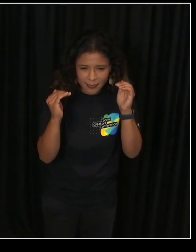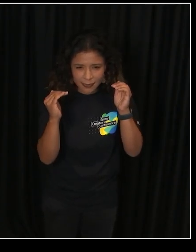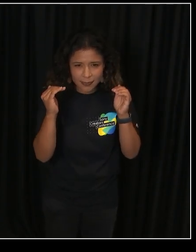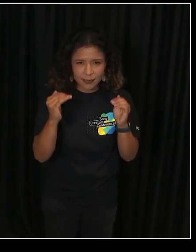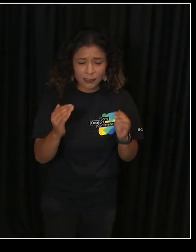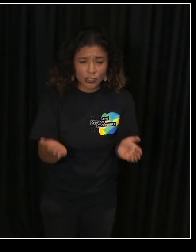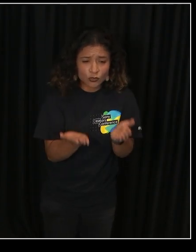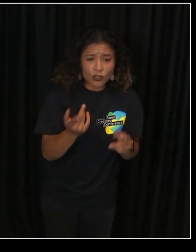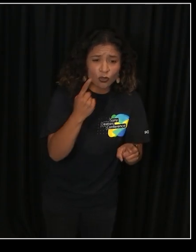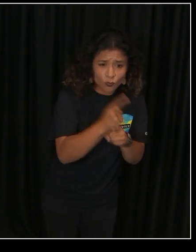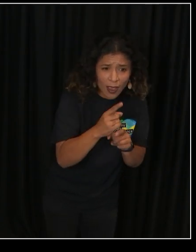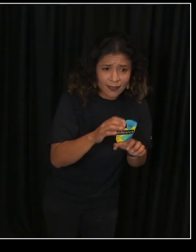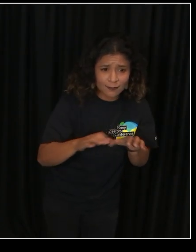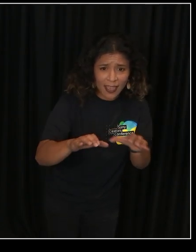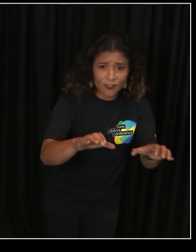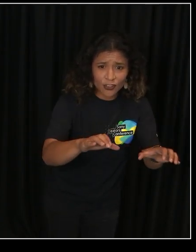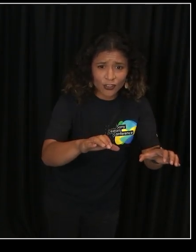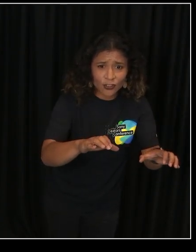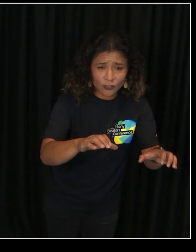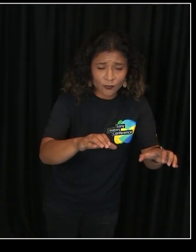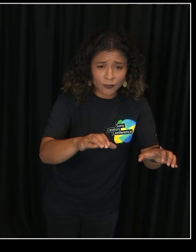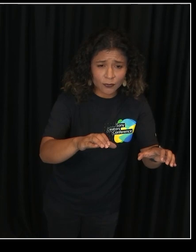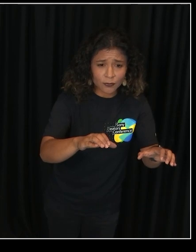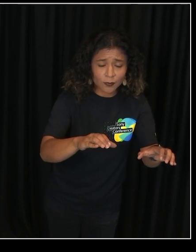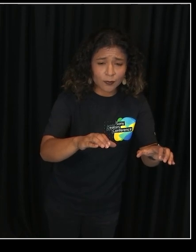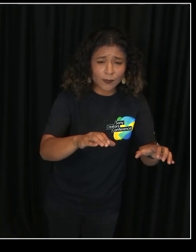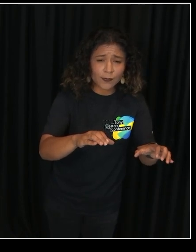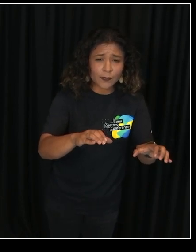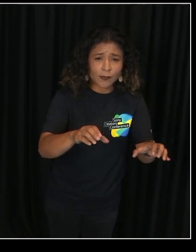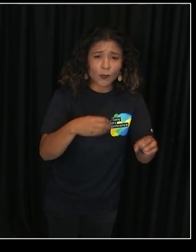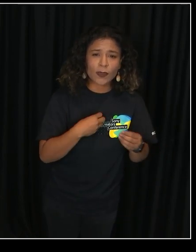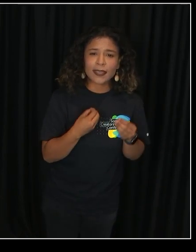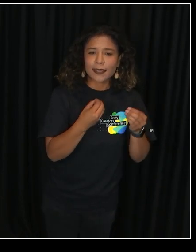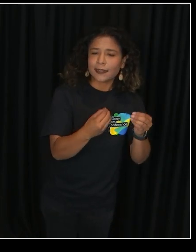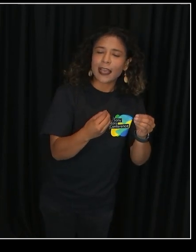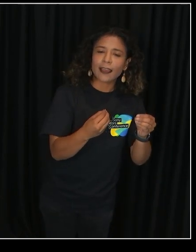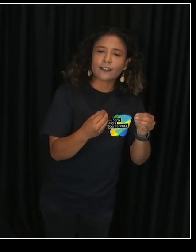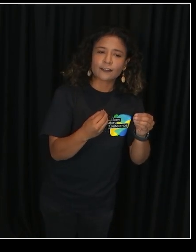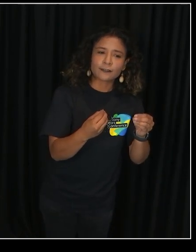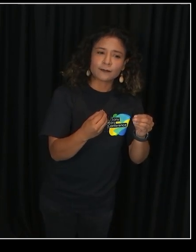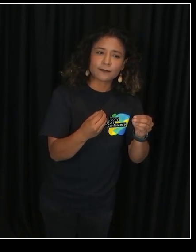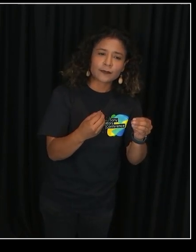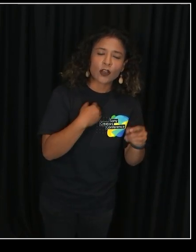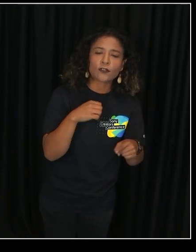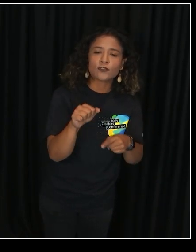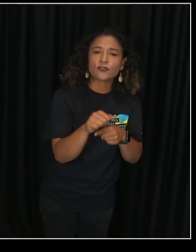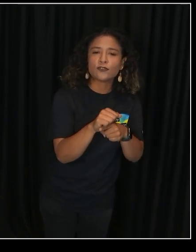we gave our leverage, our training mechanism requires that